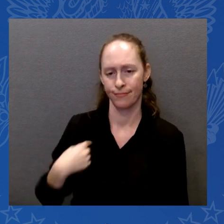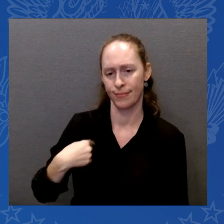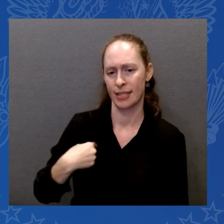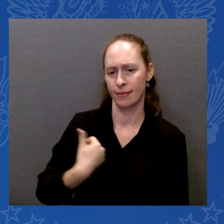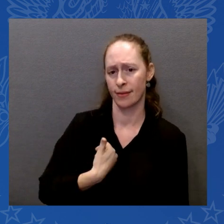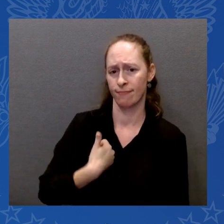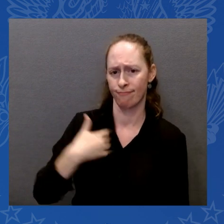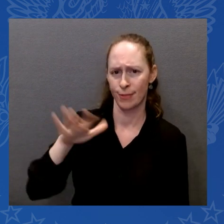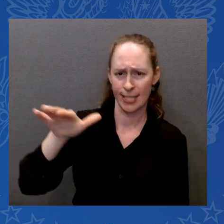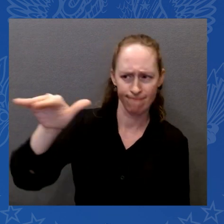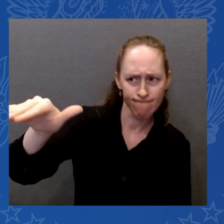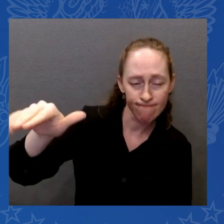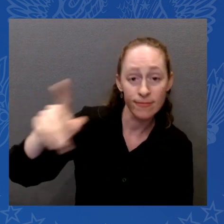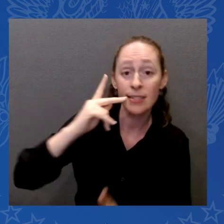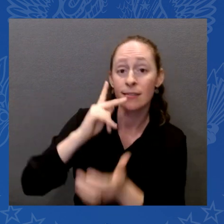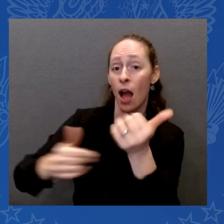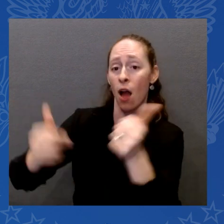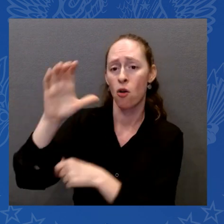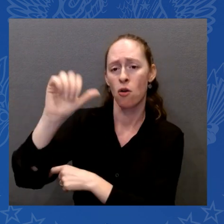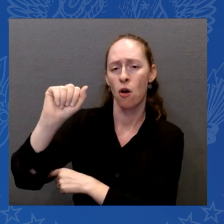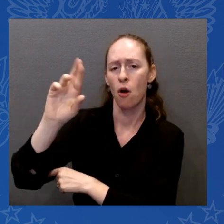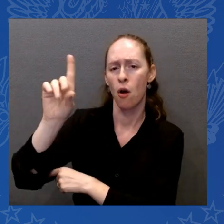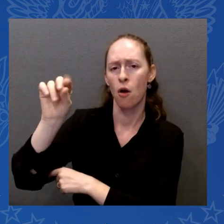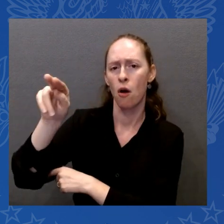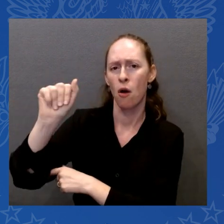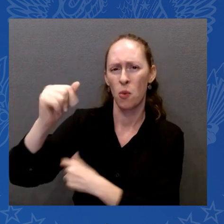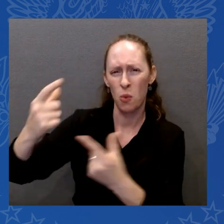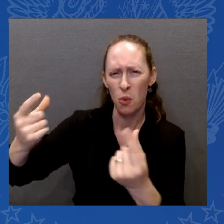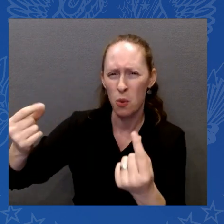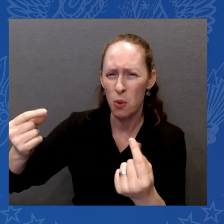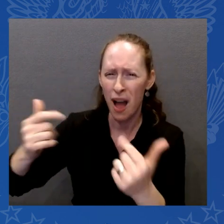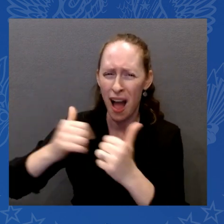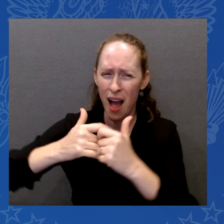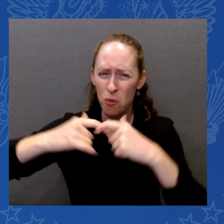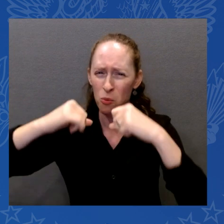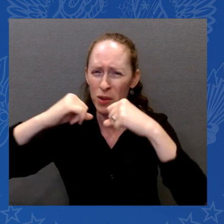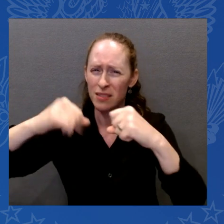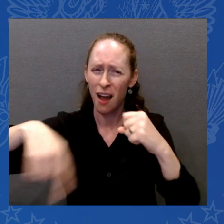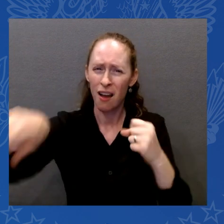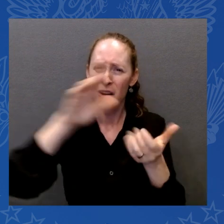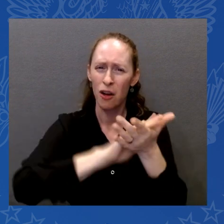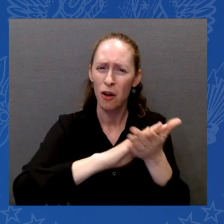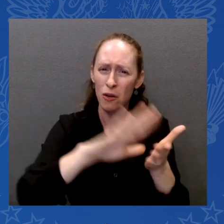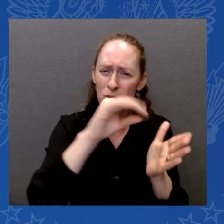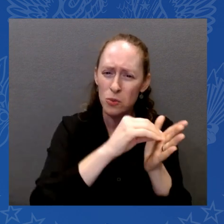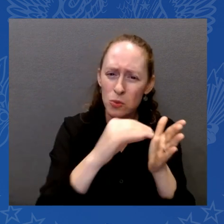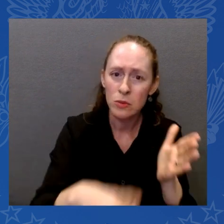and school employees in Idaho or other states where their access to contraception is at risk.